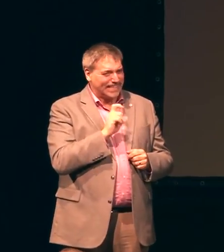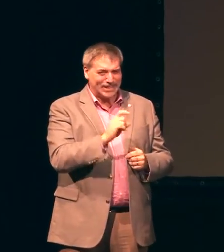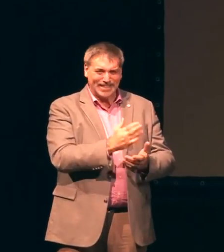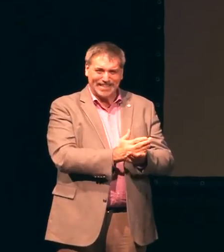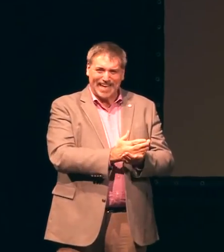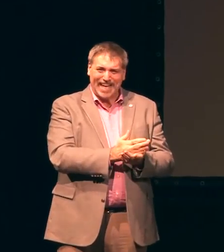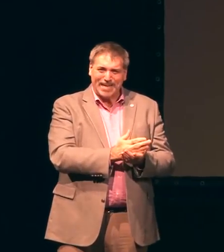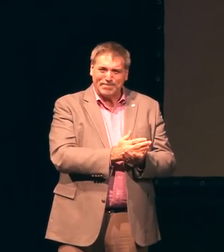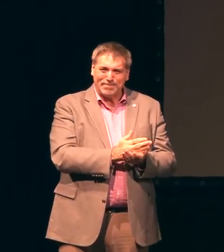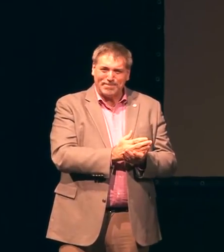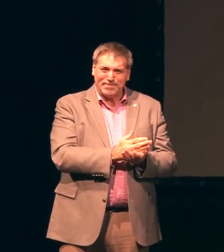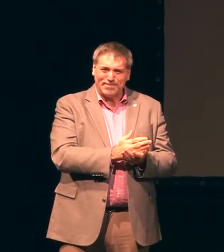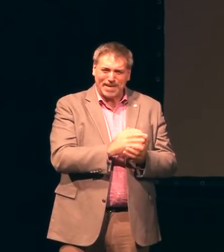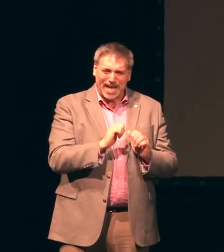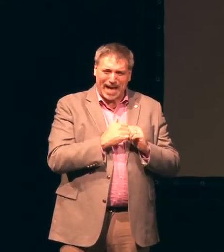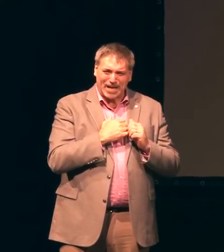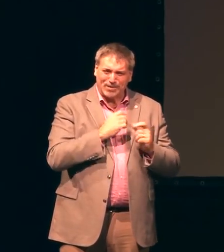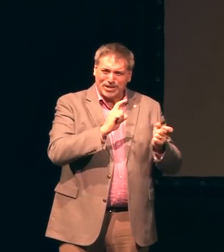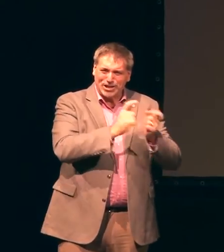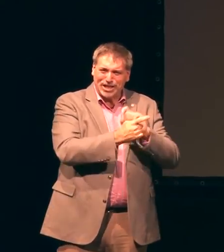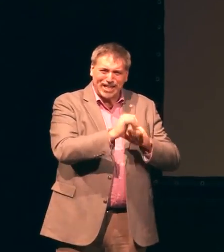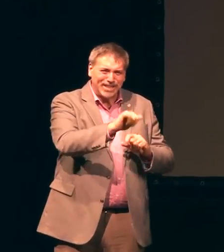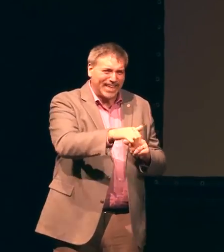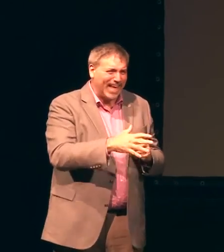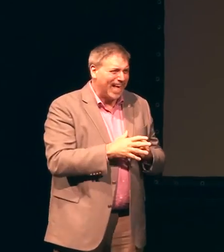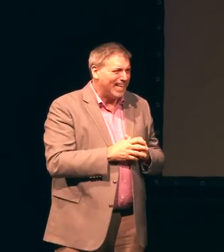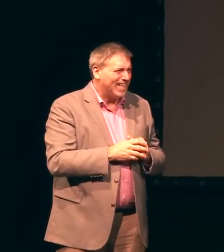people. And I feel it needs to stop. How do we